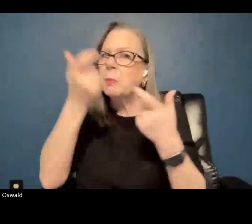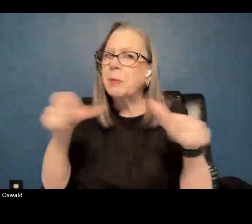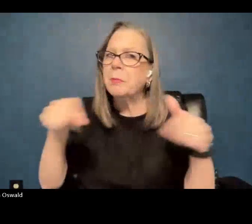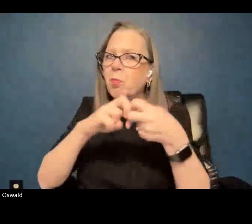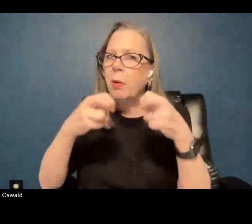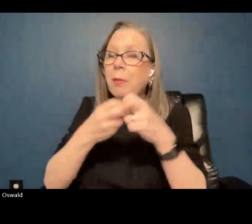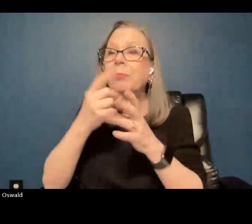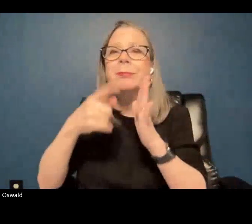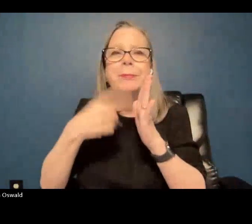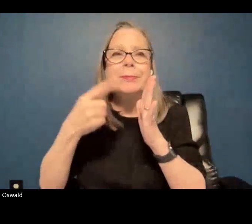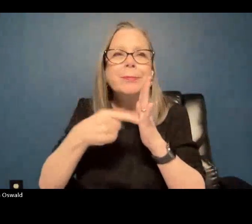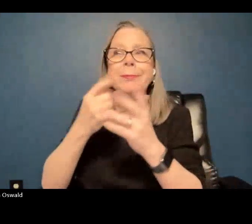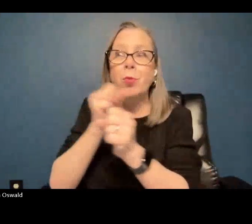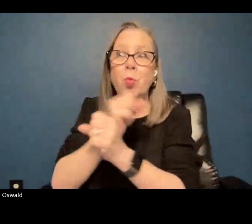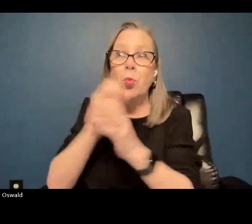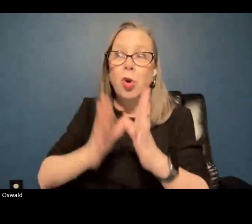contractors rather than employees.